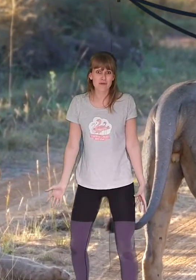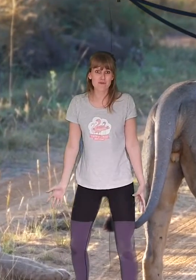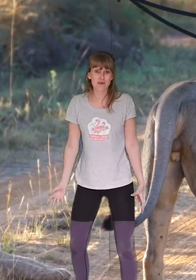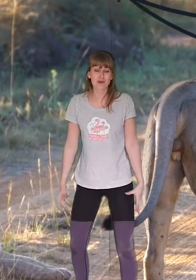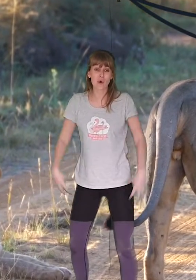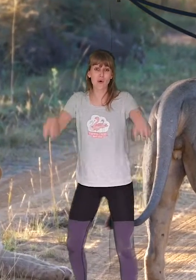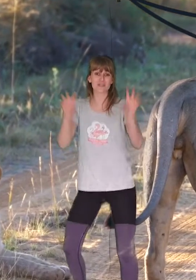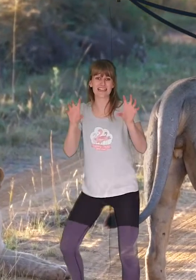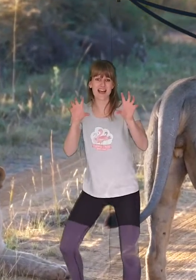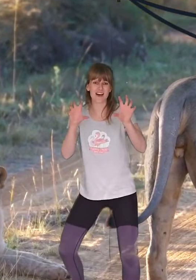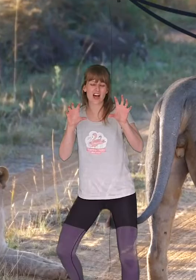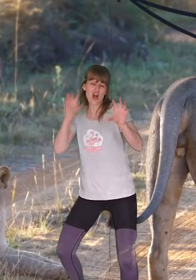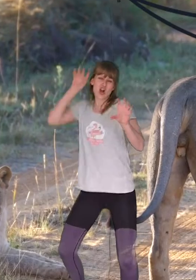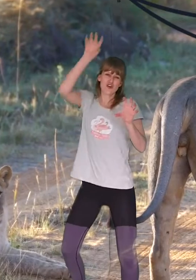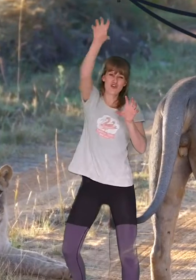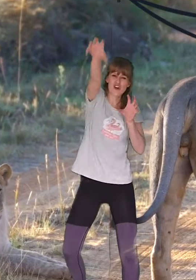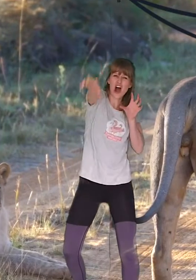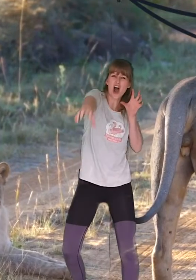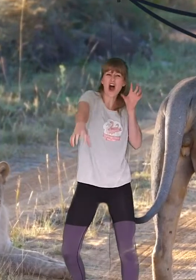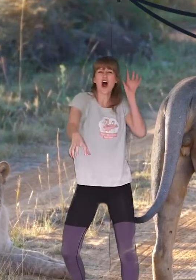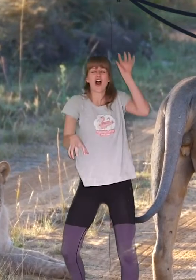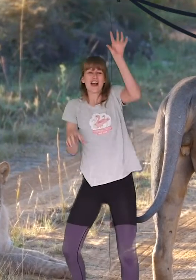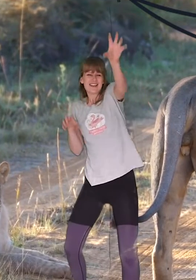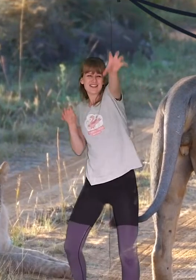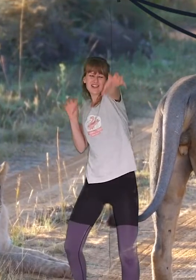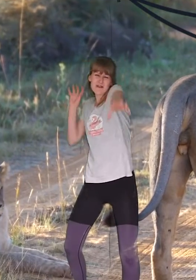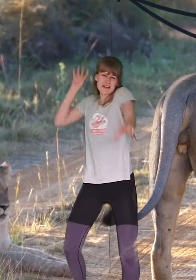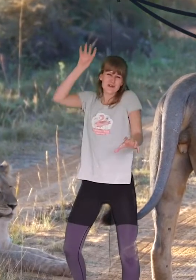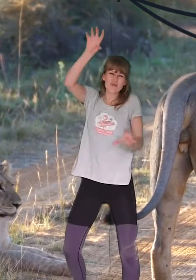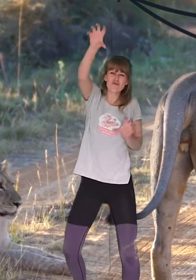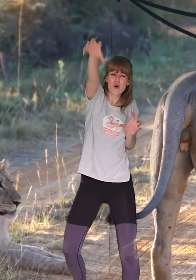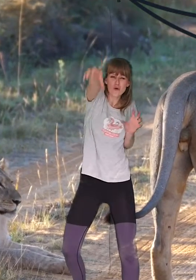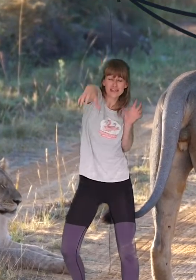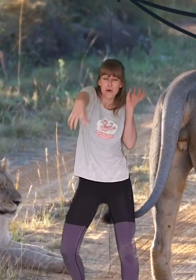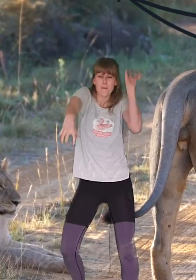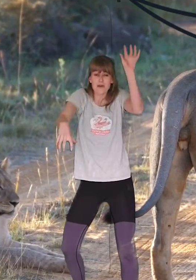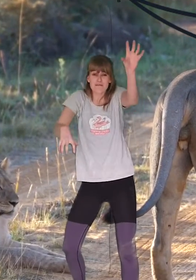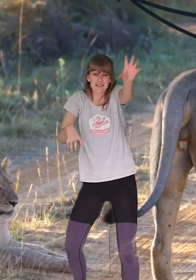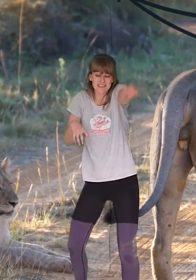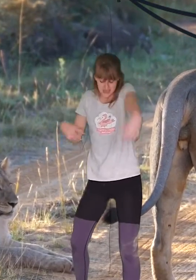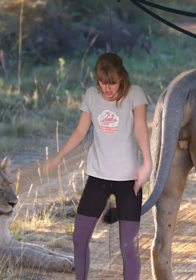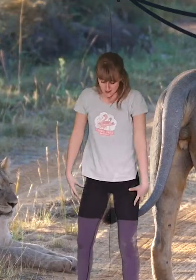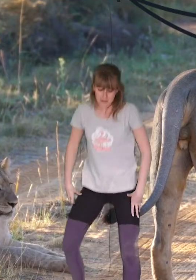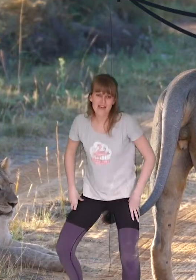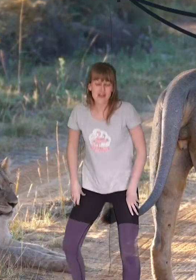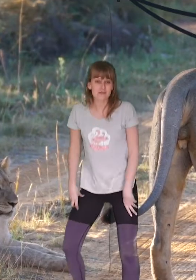movements all together. Roarrr! Show me your roars and your movements, bend those